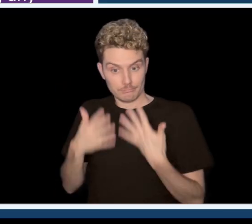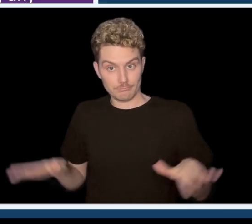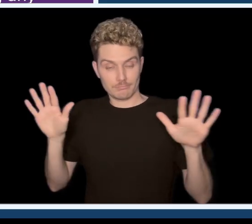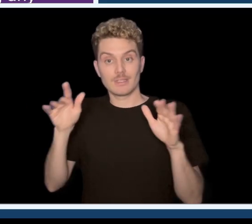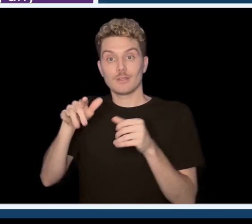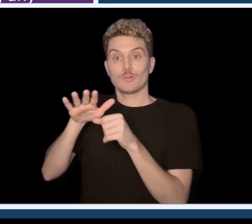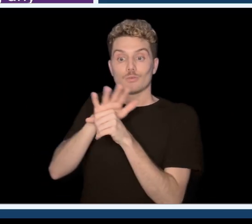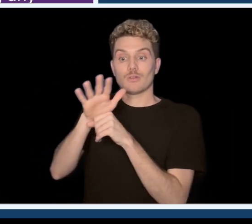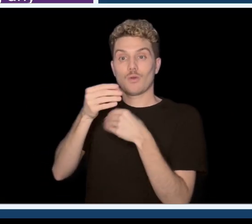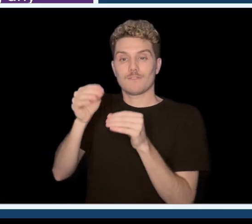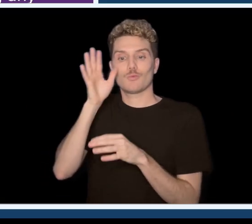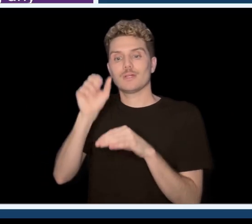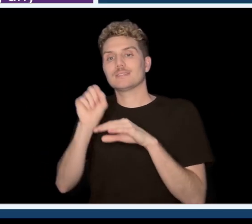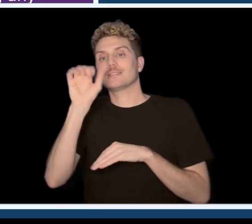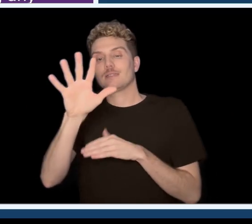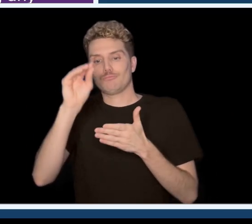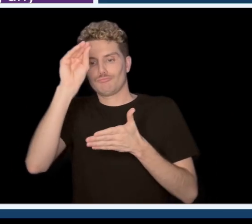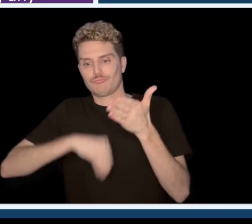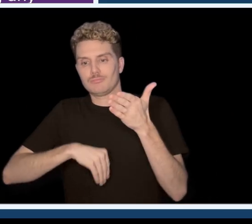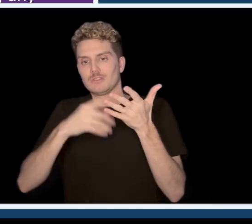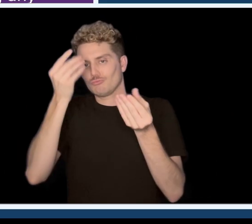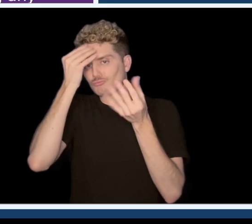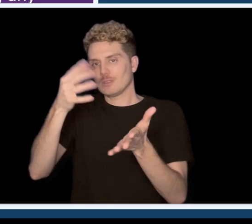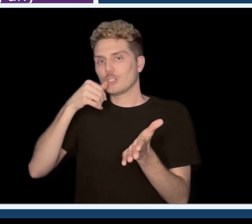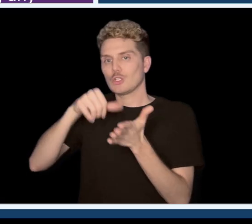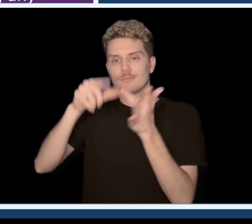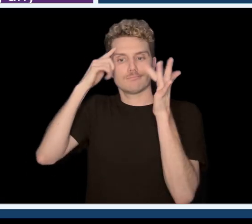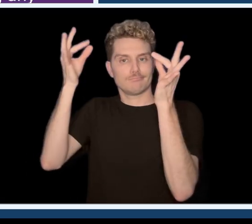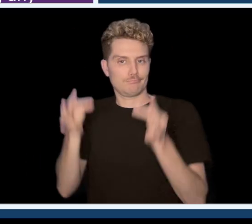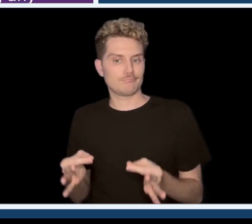the regional office will send you a written notice of the determination.